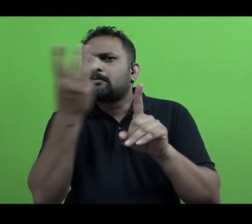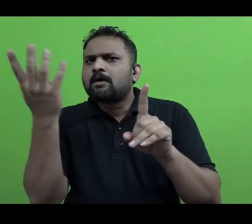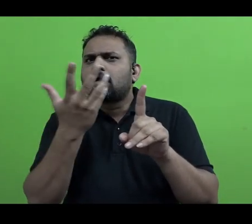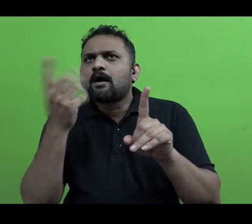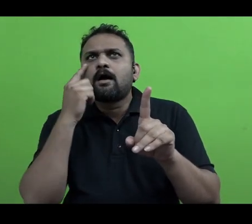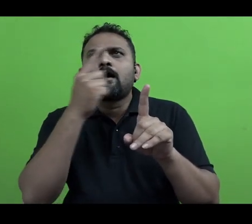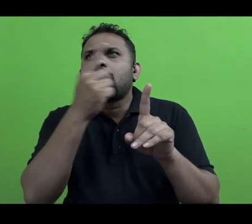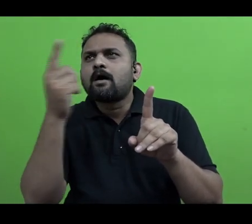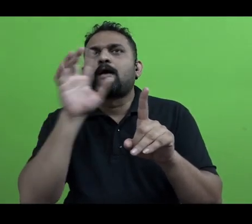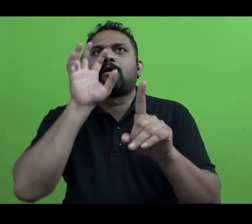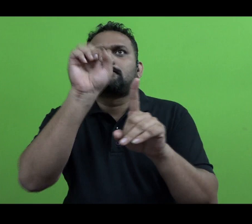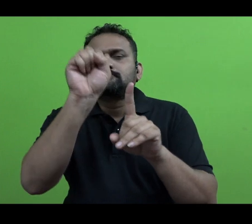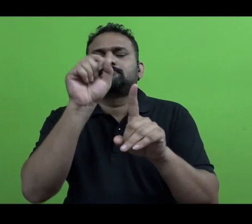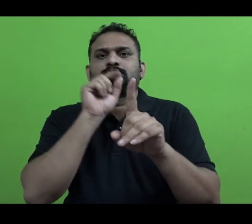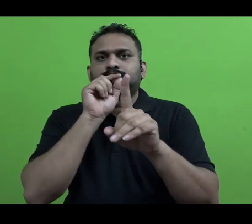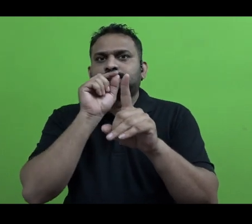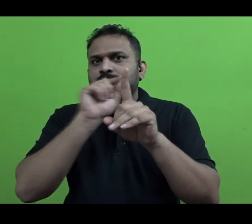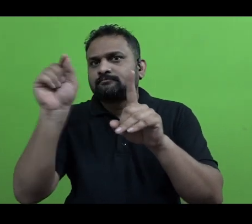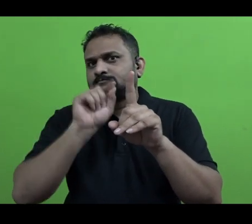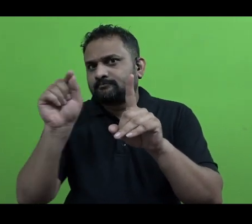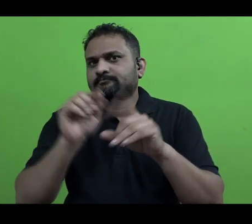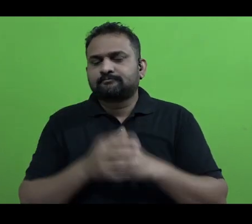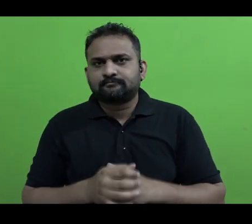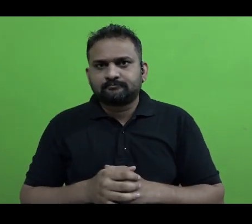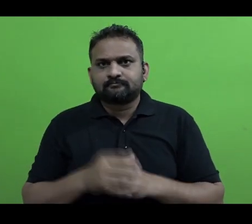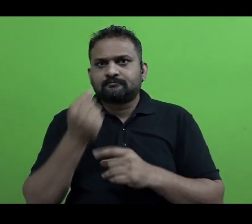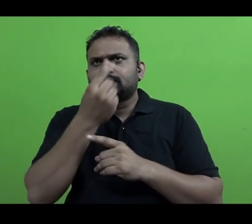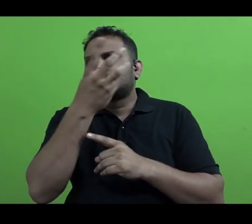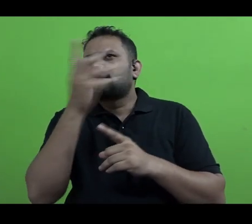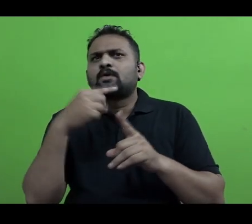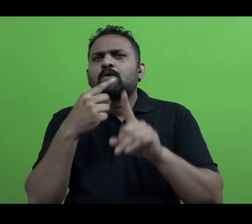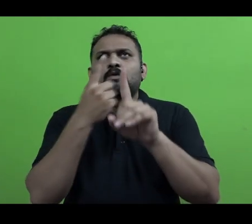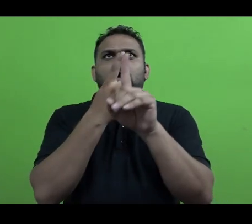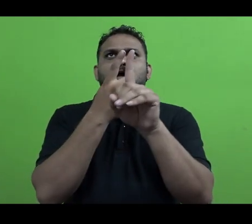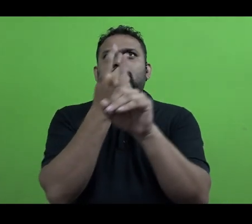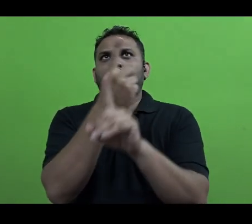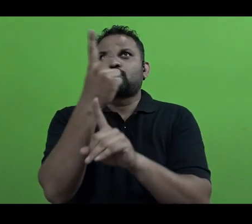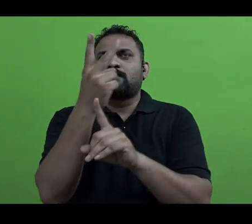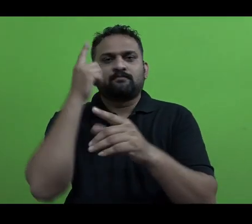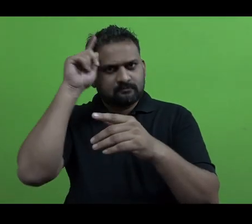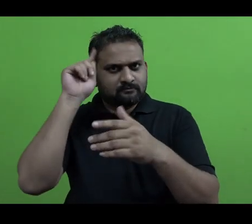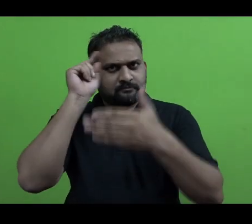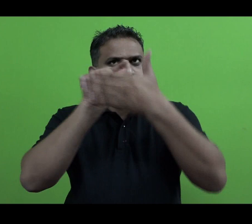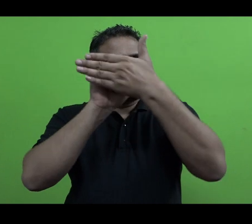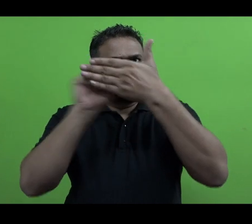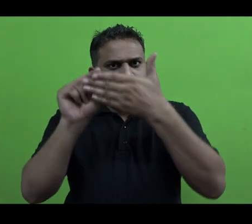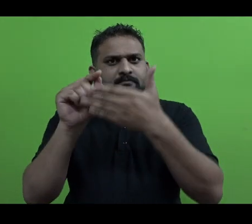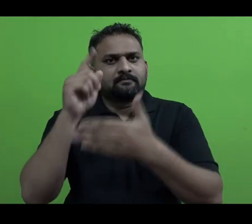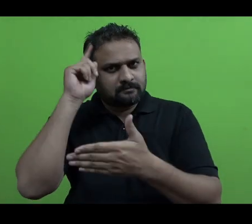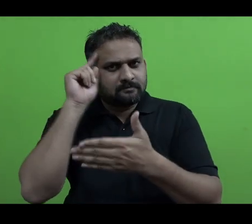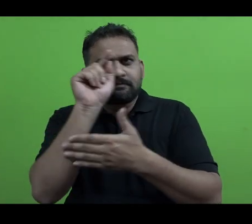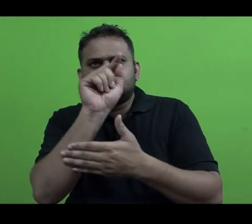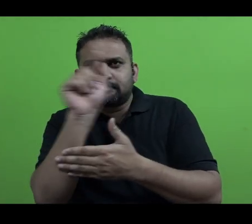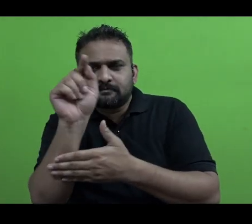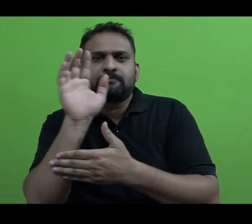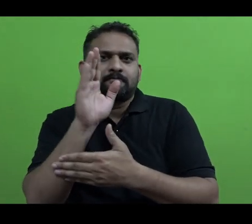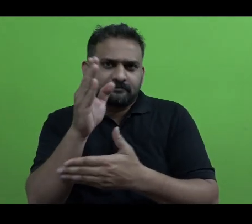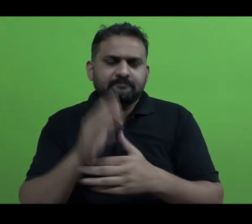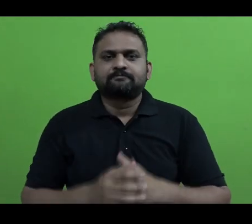the numbers in the word problem. The numbers we have are : 12 balls. Let's underline that first